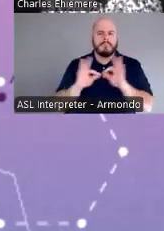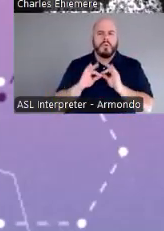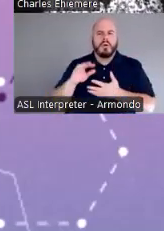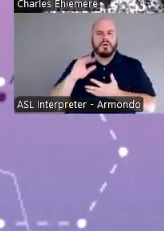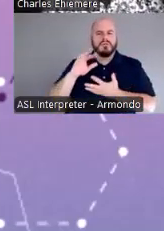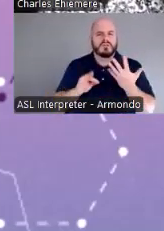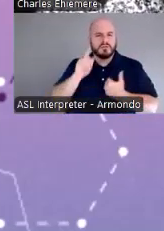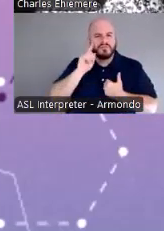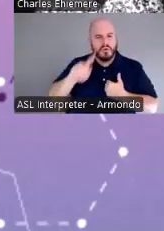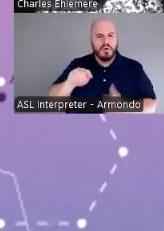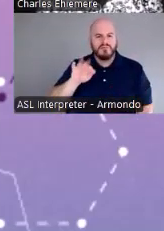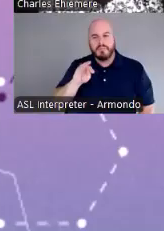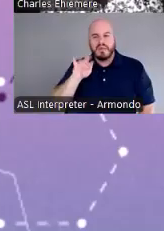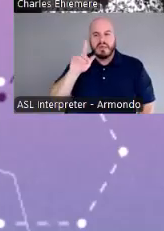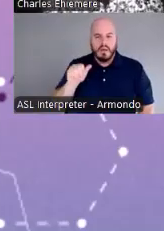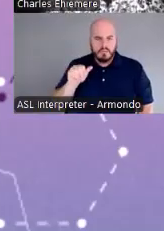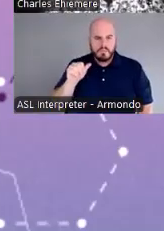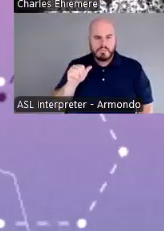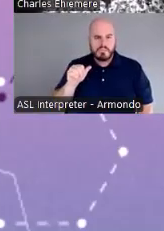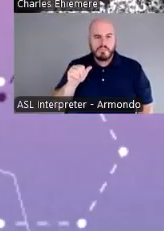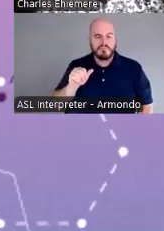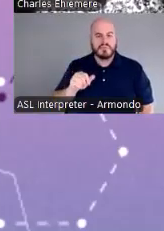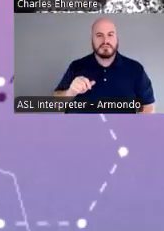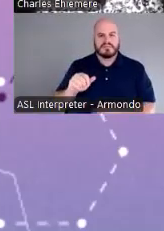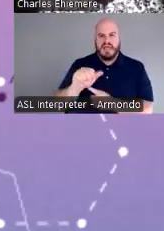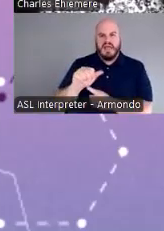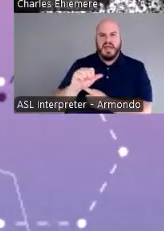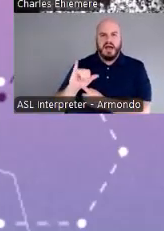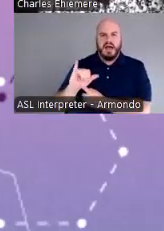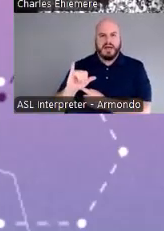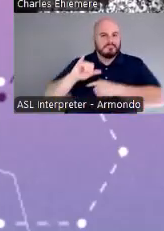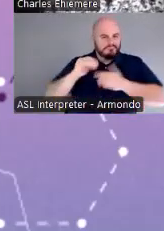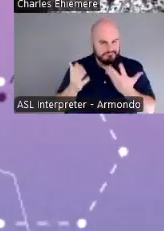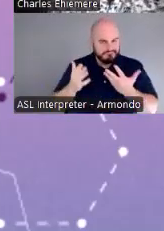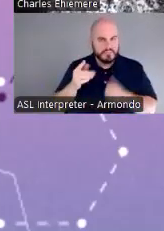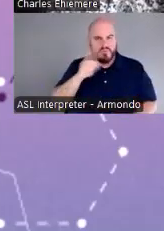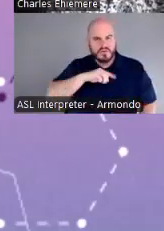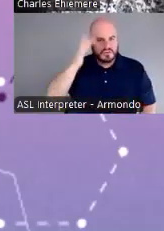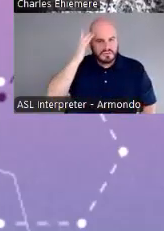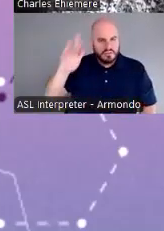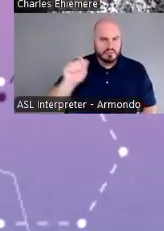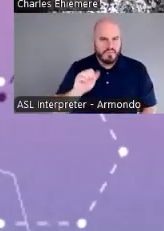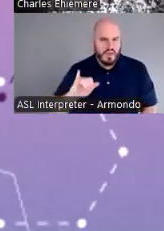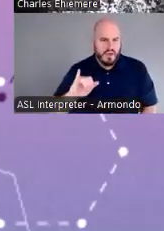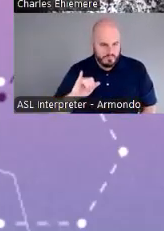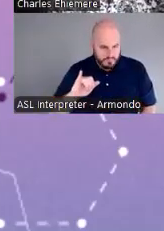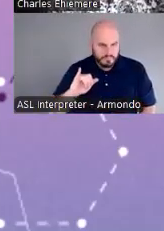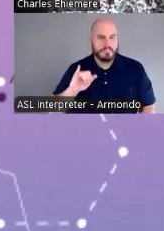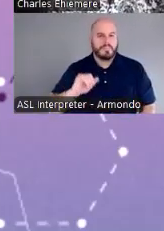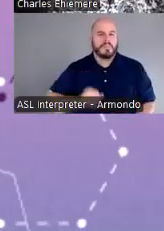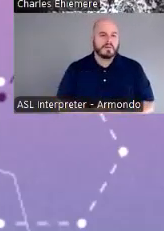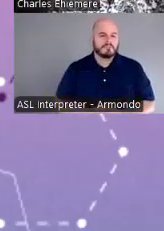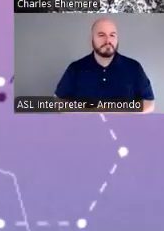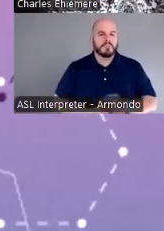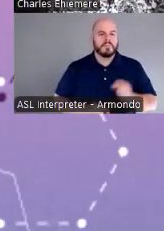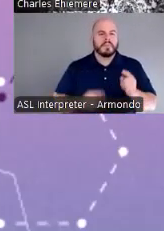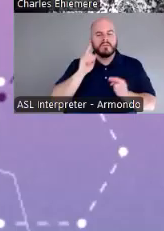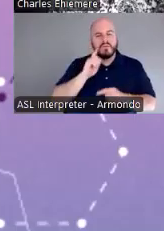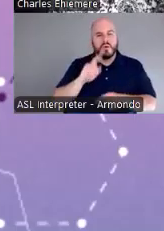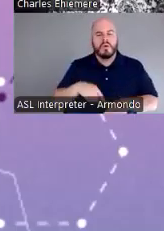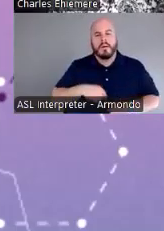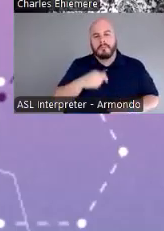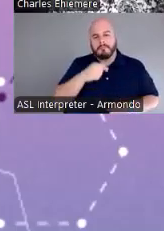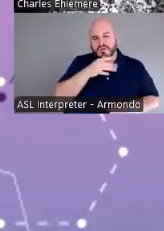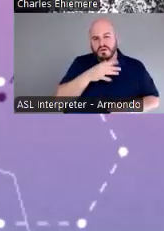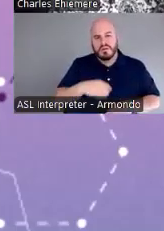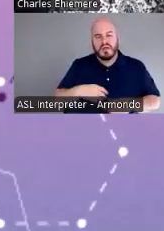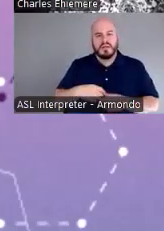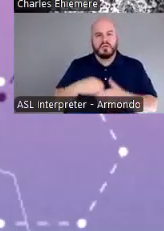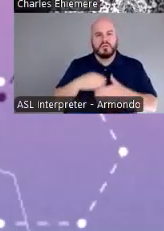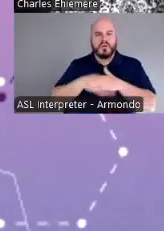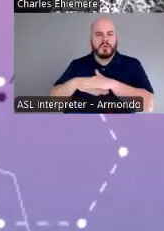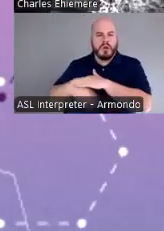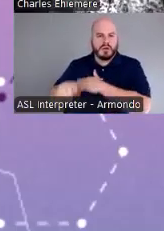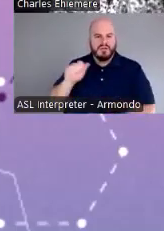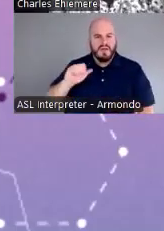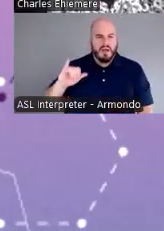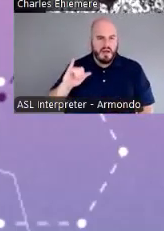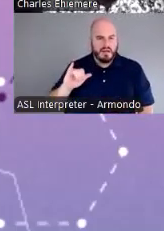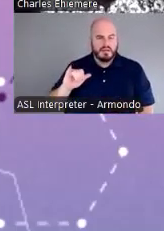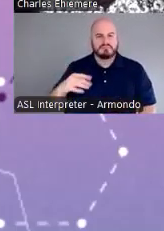is the AI, so the AI for maternal reproductive